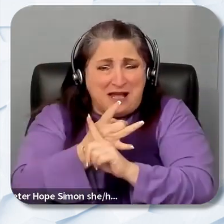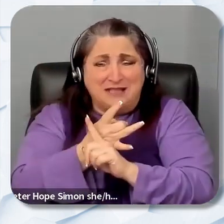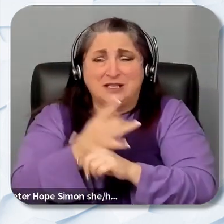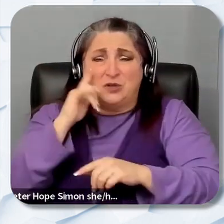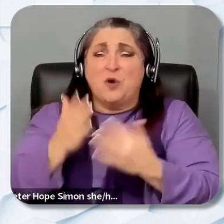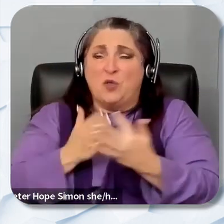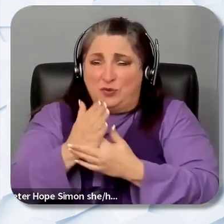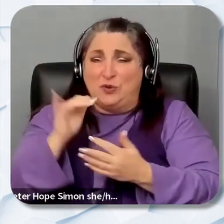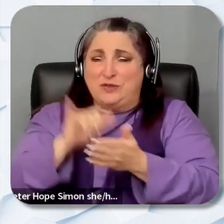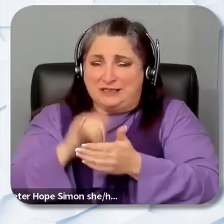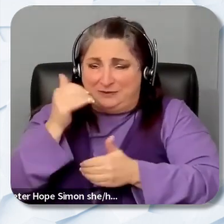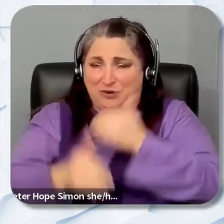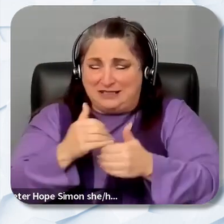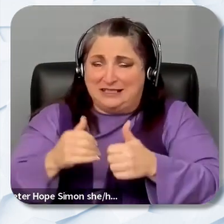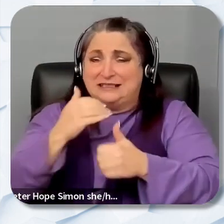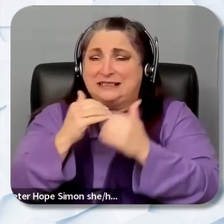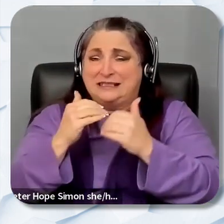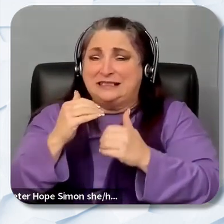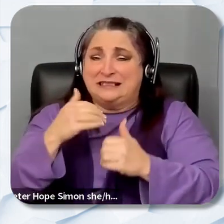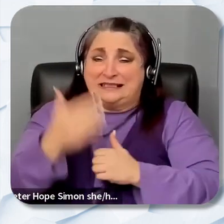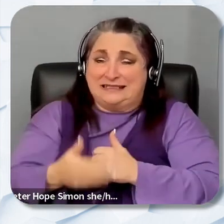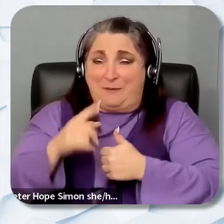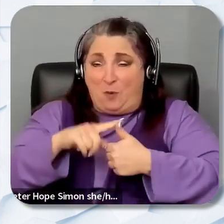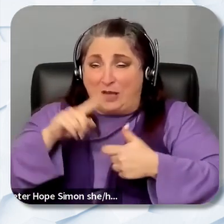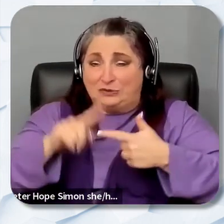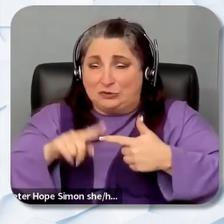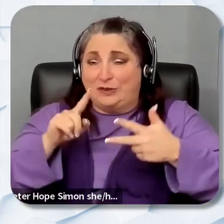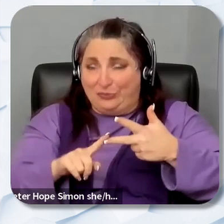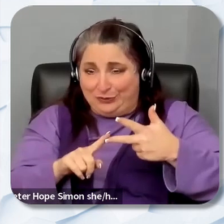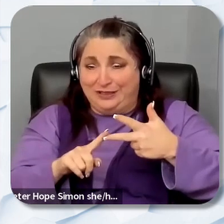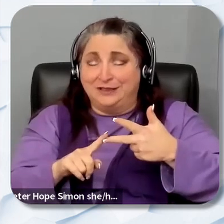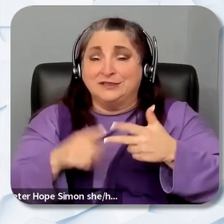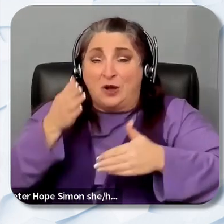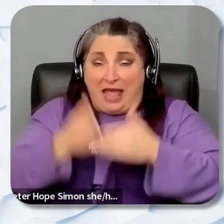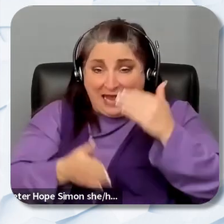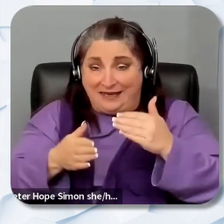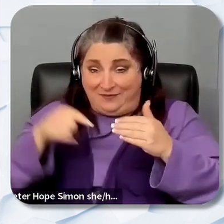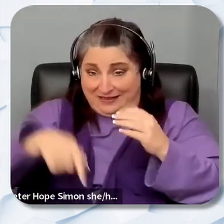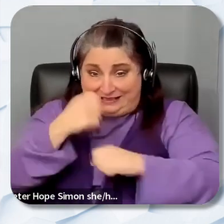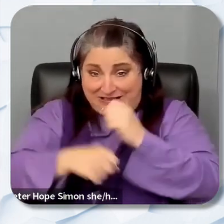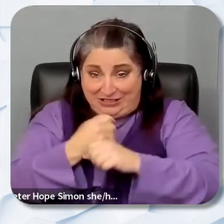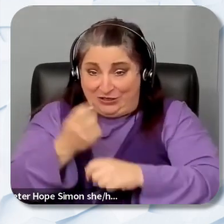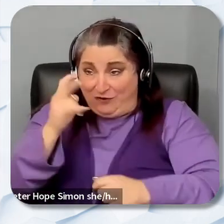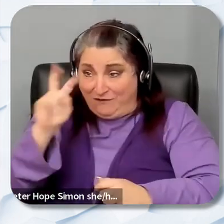2, and Step 3. So by November of this year, 2023, you will have a plan. And then, starting